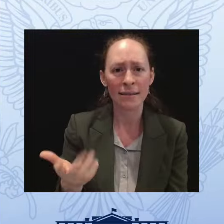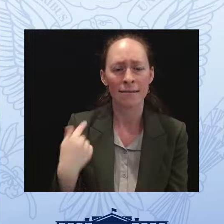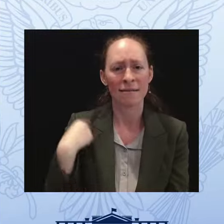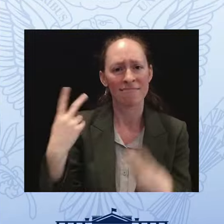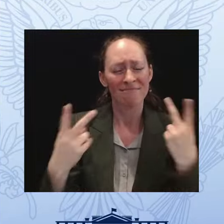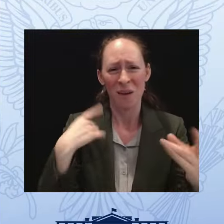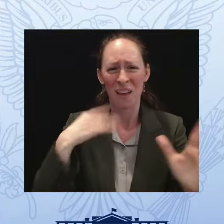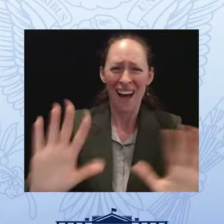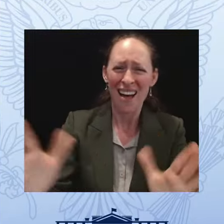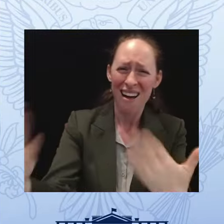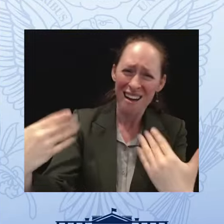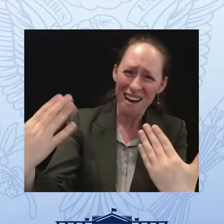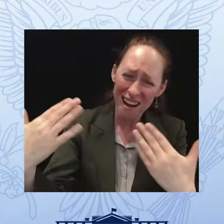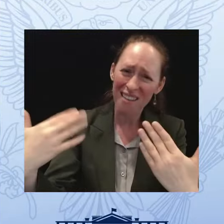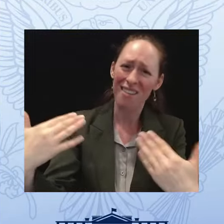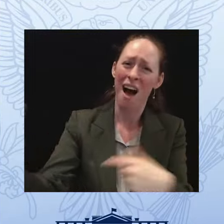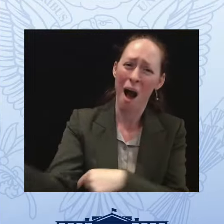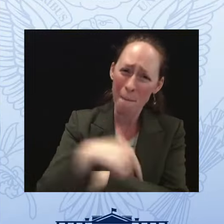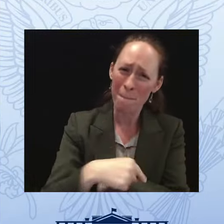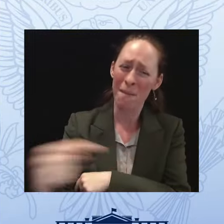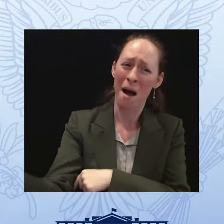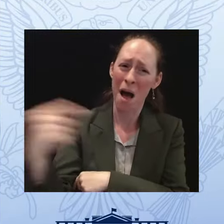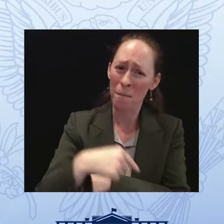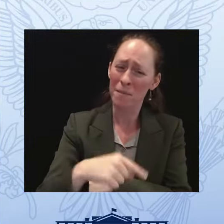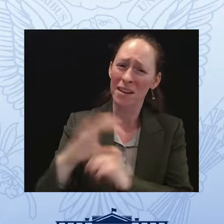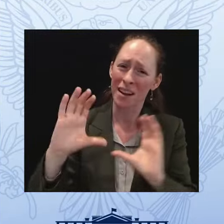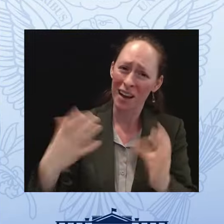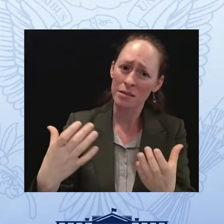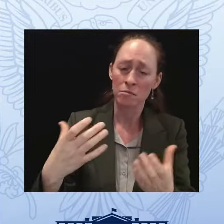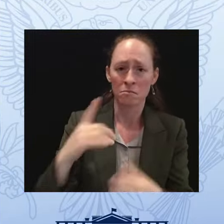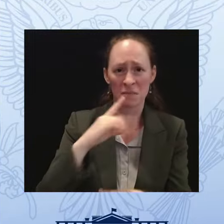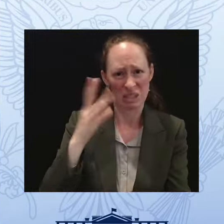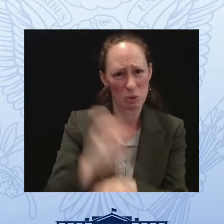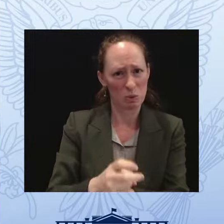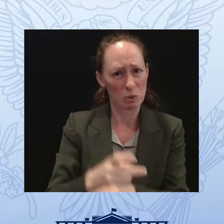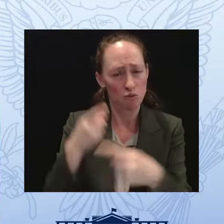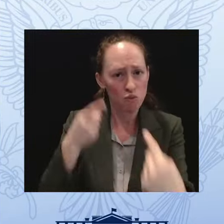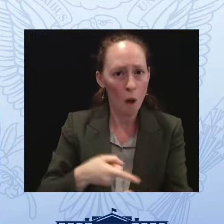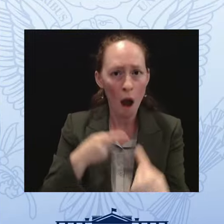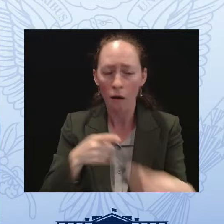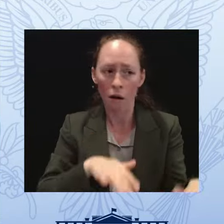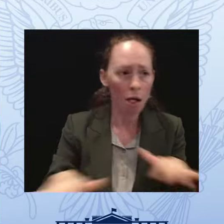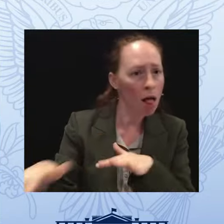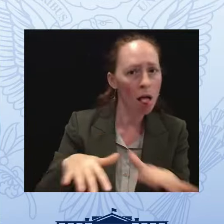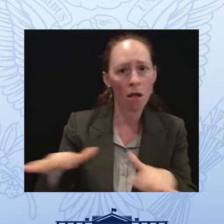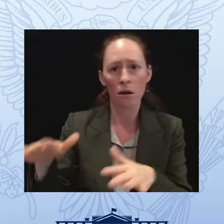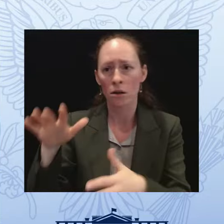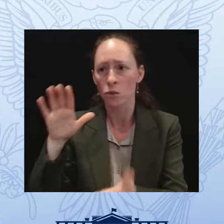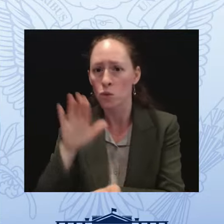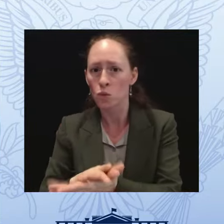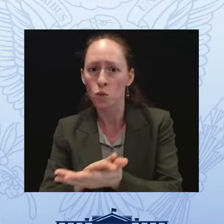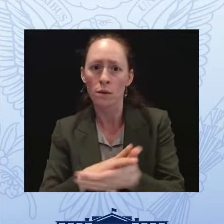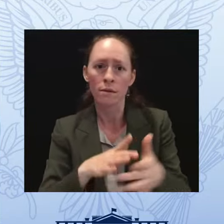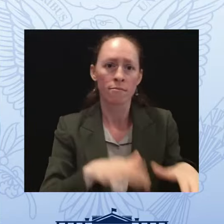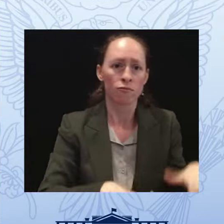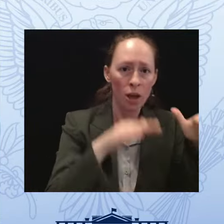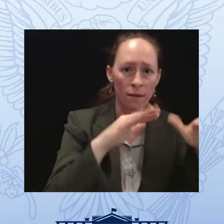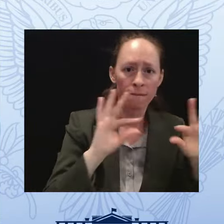how brightly she could shine or how high she could rise if she only had the support to do it.